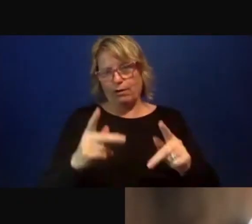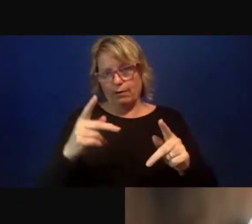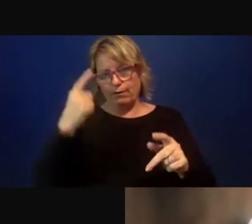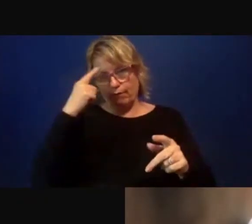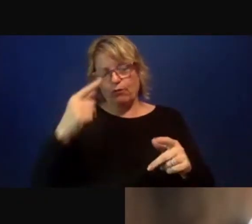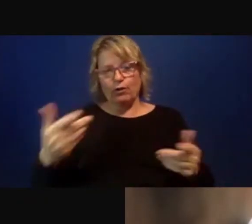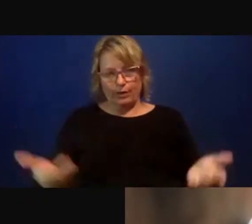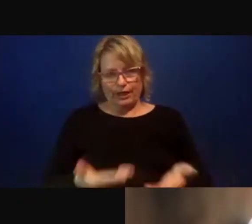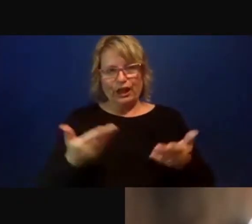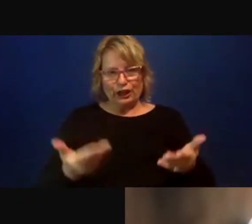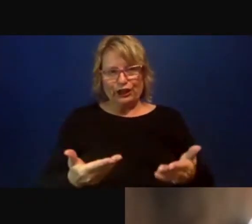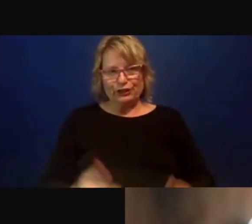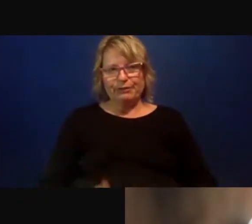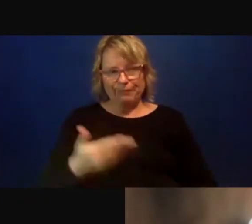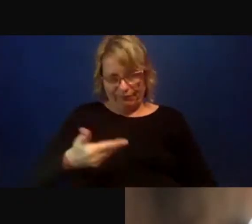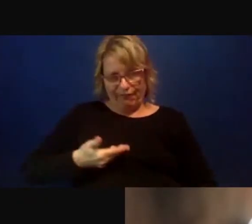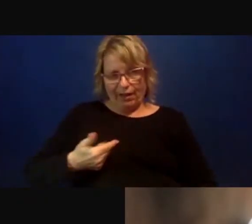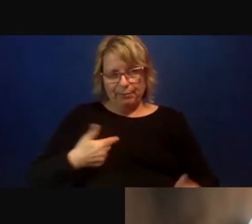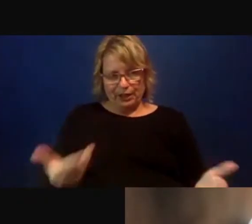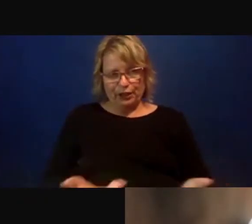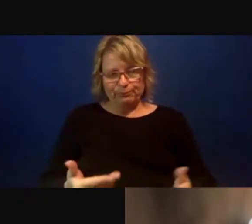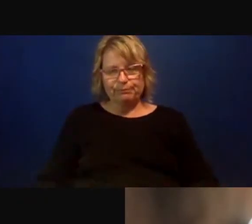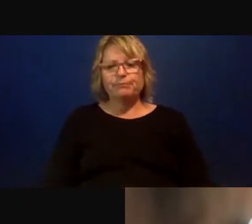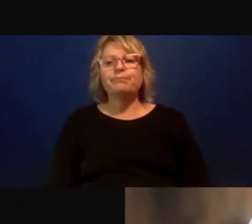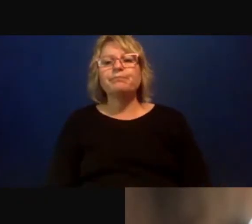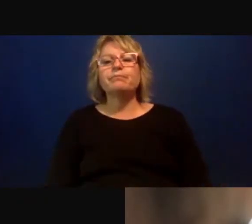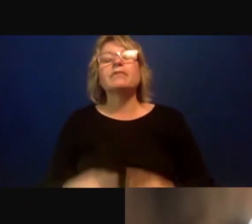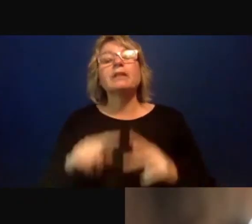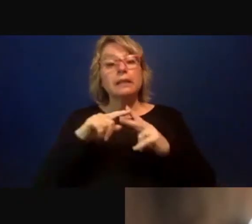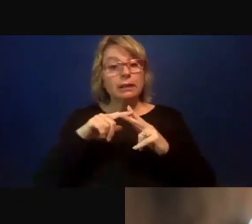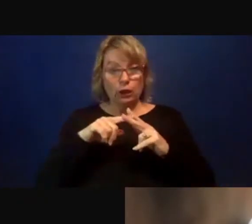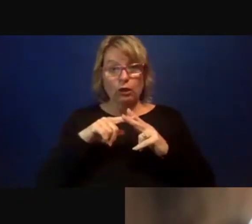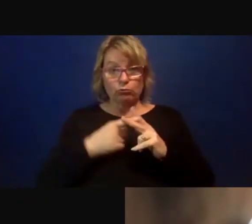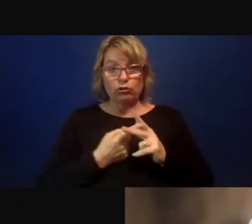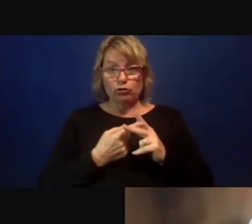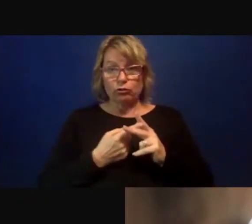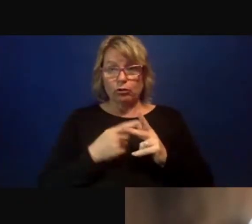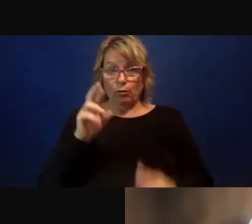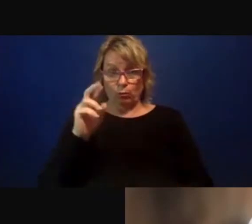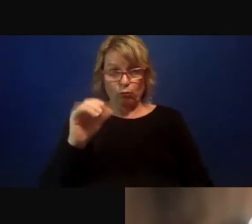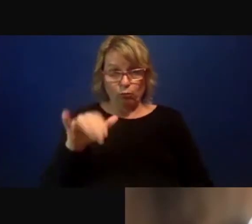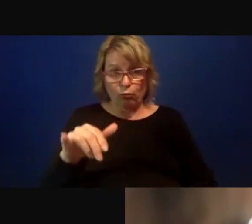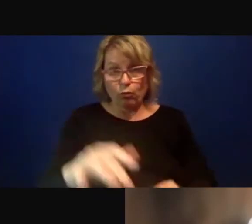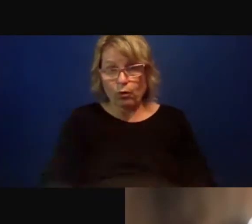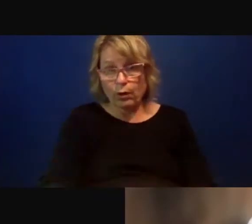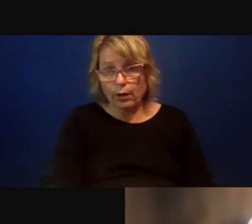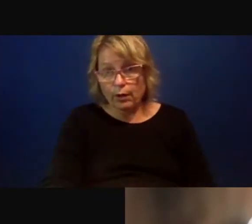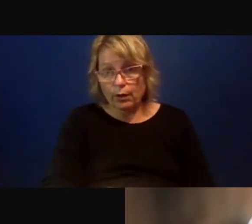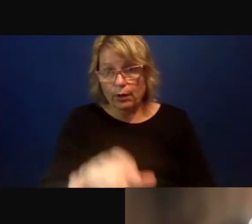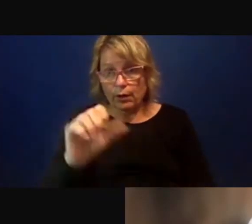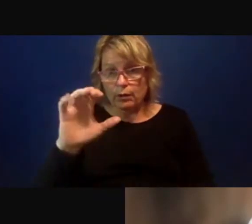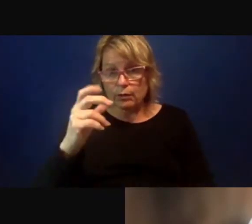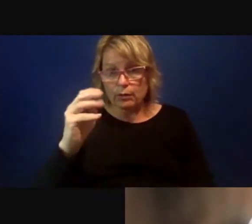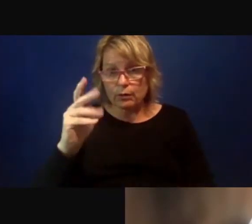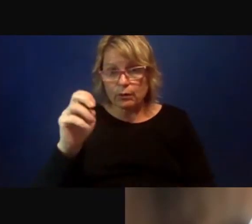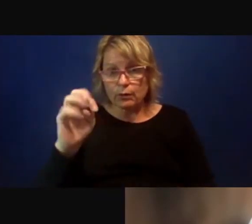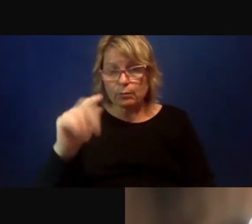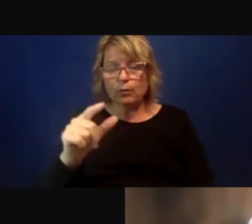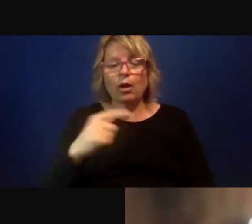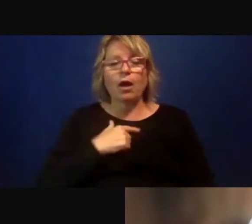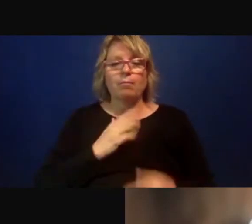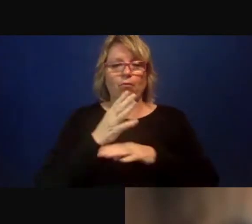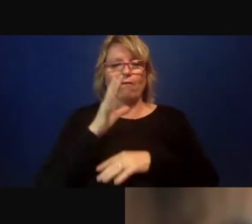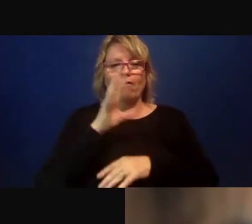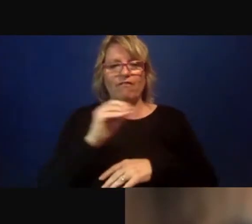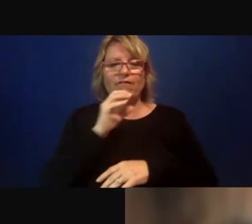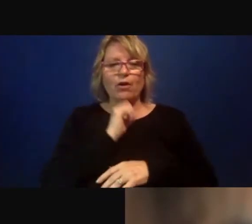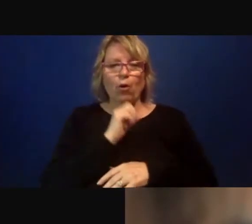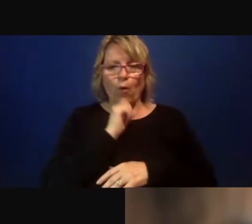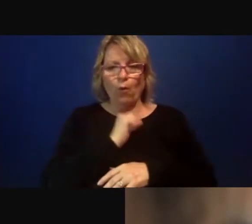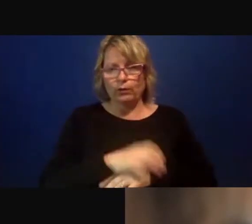here. Just to start, I'm Roy Schoenberg. I'm about a little bit over 50-year-old Caucasian